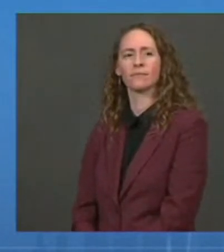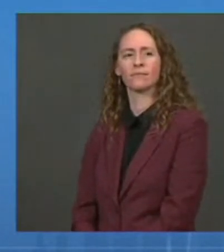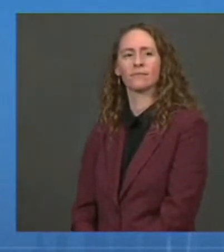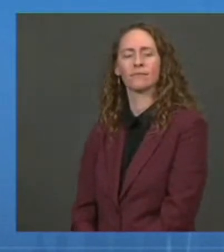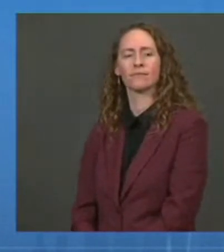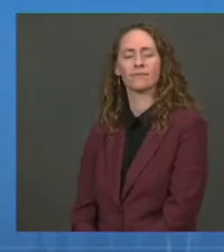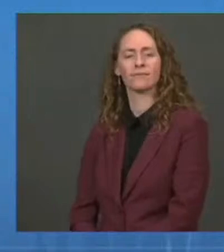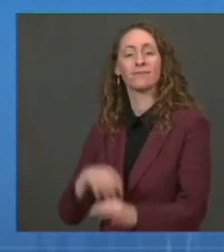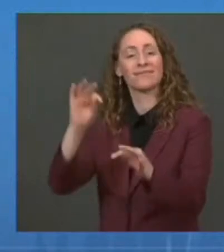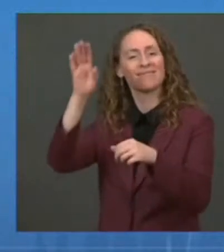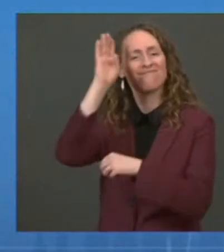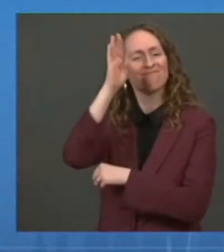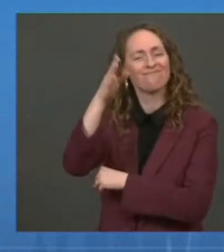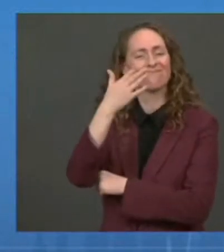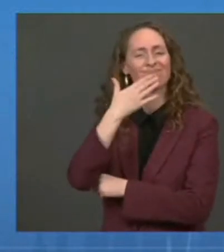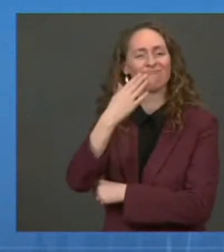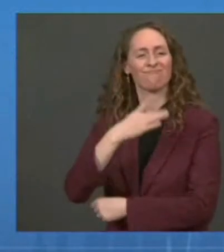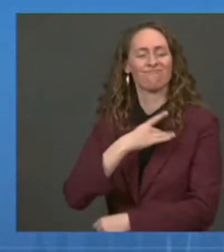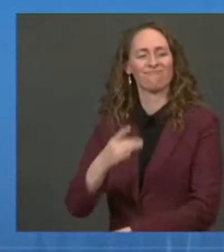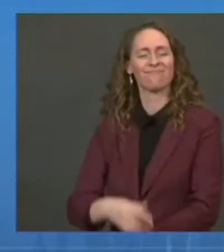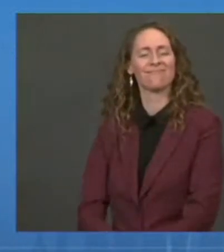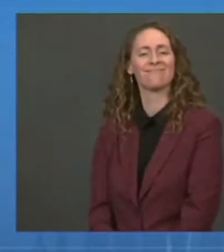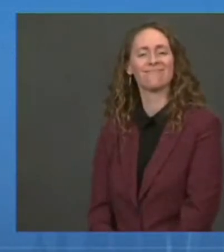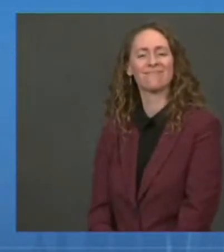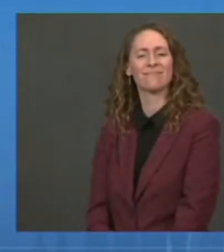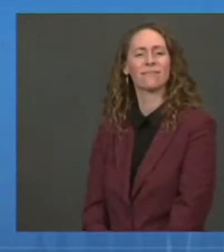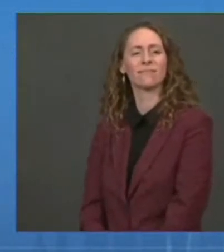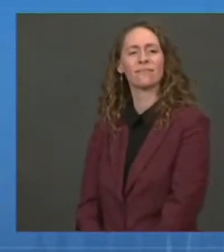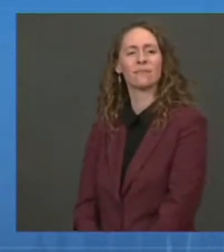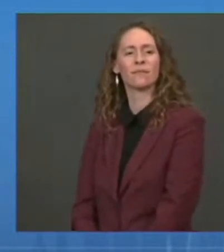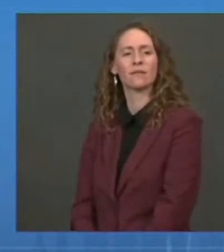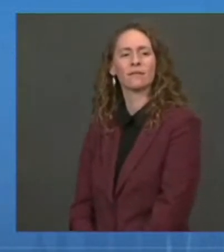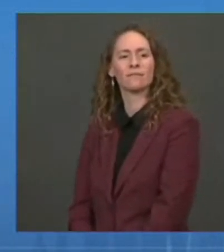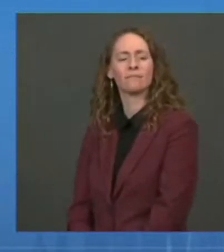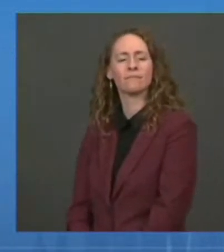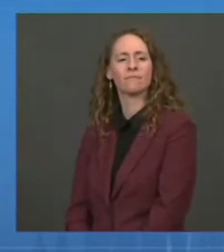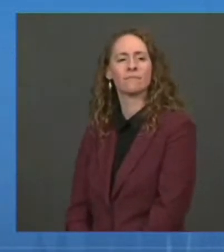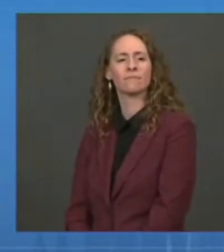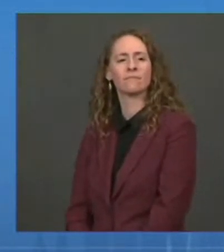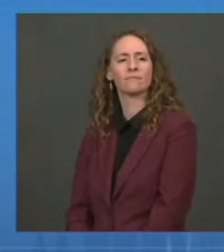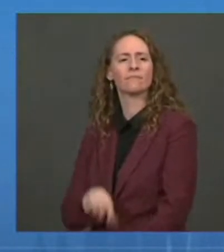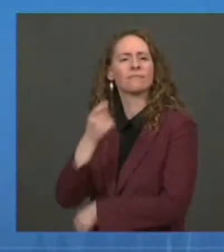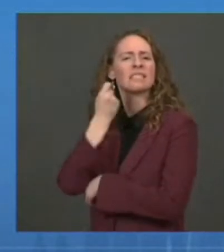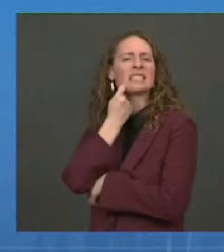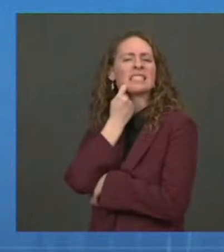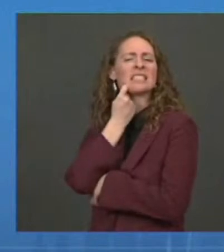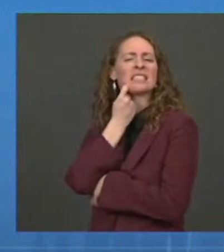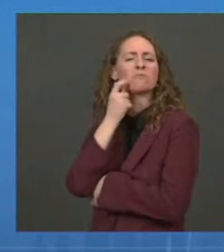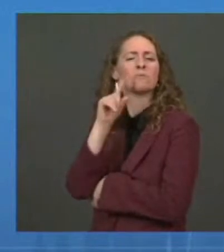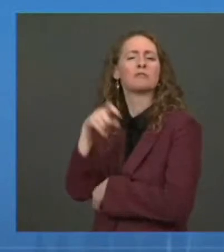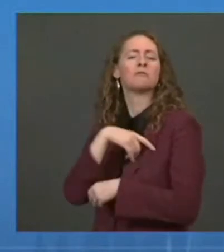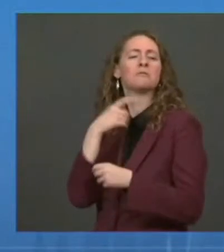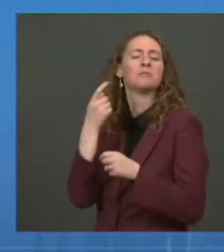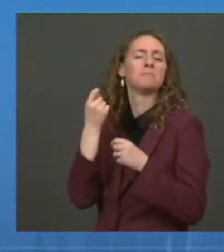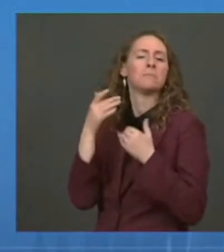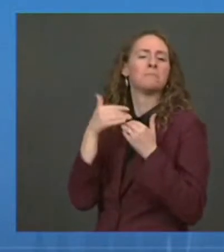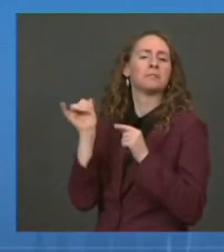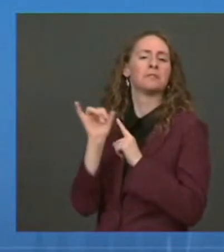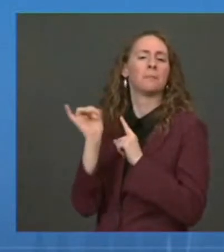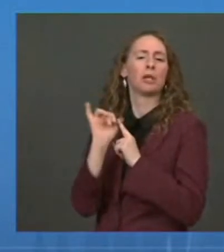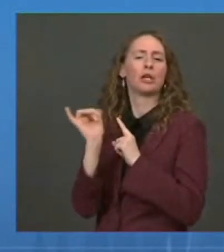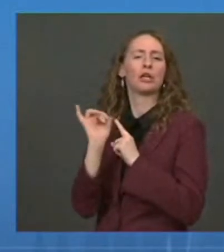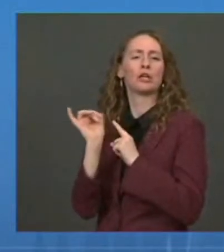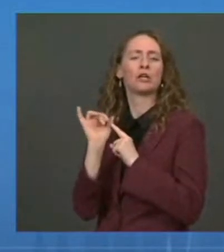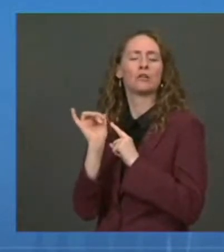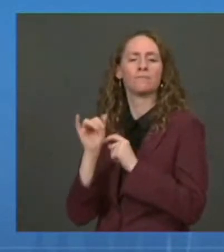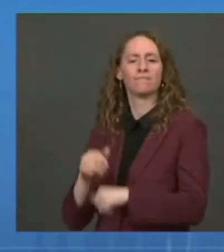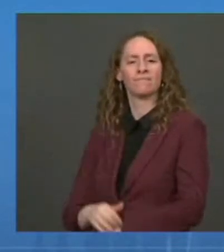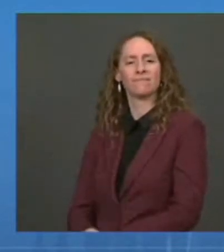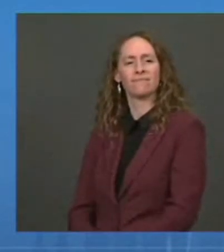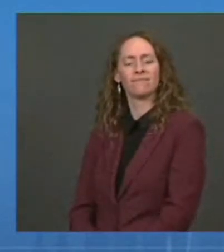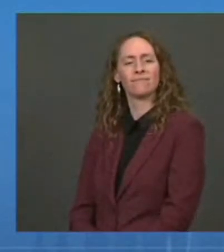NEXT QUESTION PLEASE.